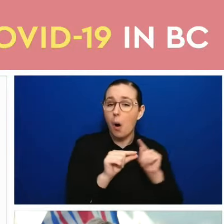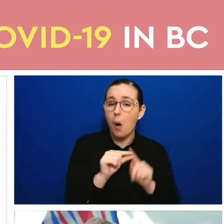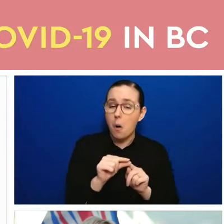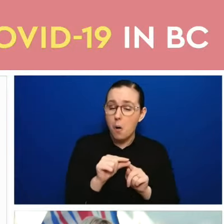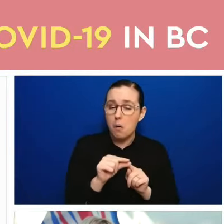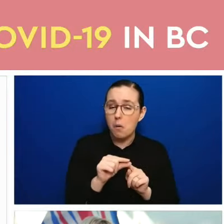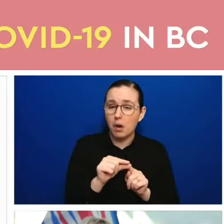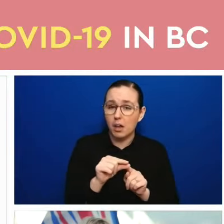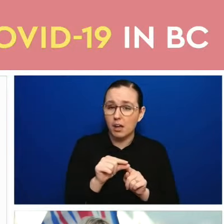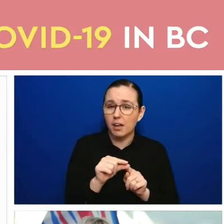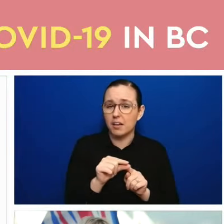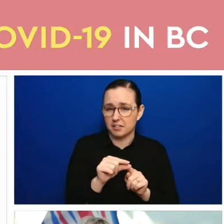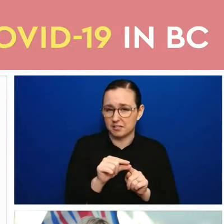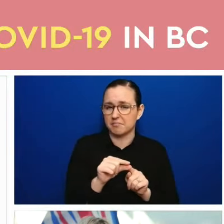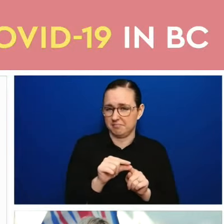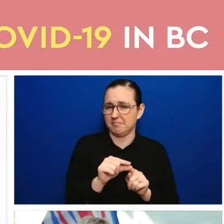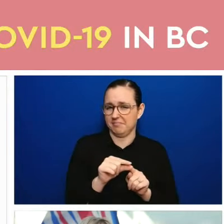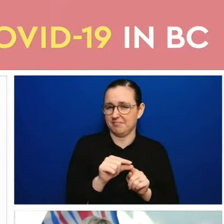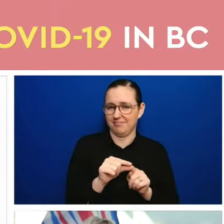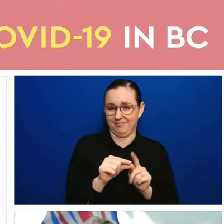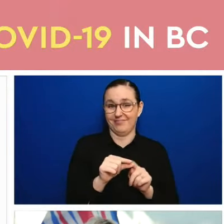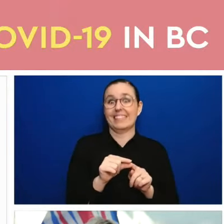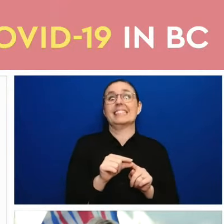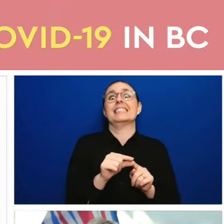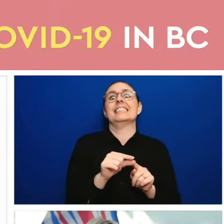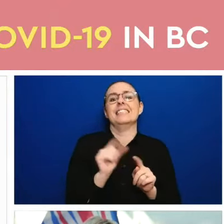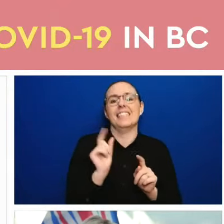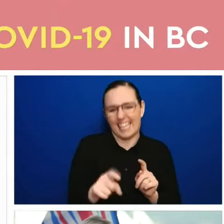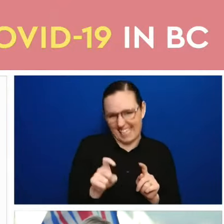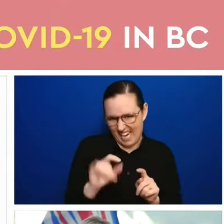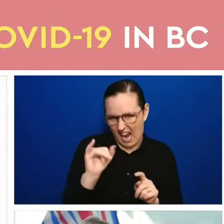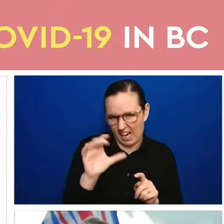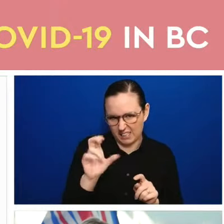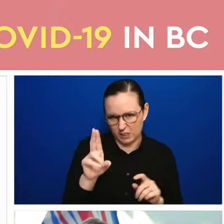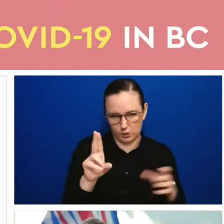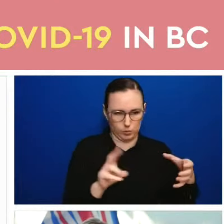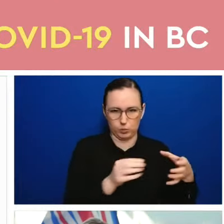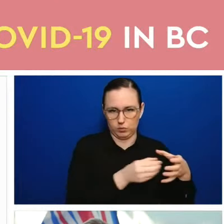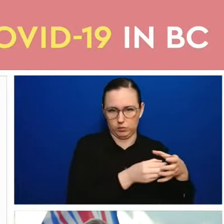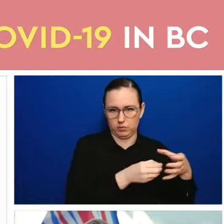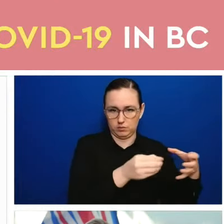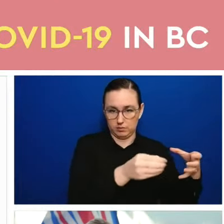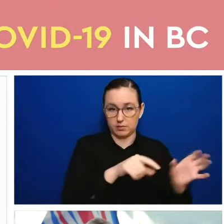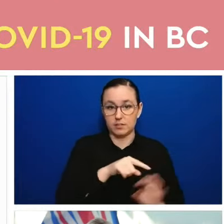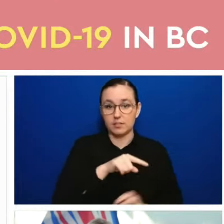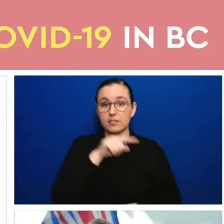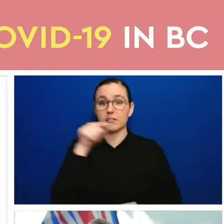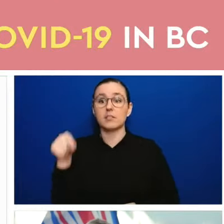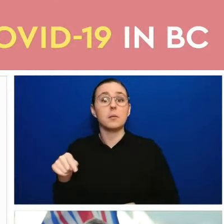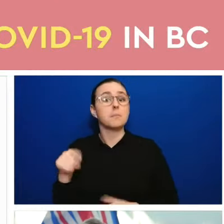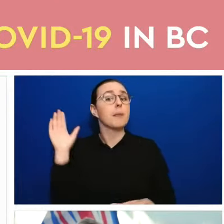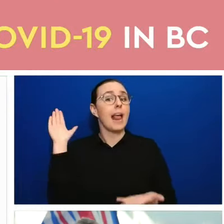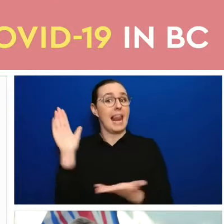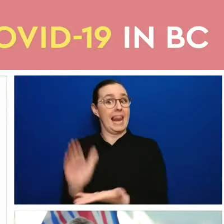are admitted because of COVID because of their underlying ibeg illness and a much smaller portion of people who are